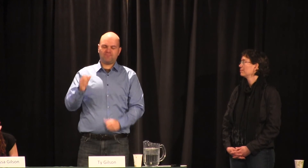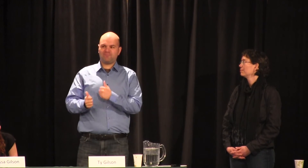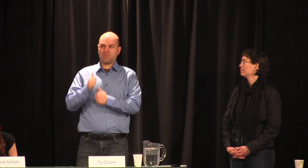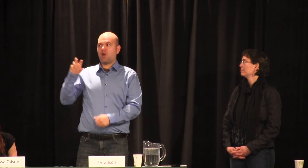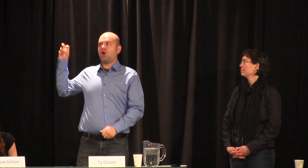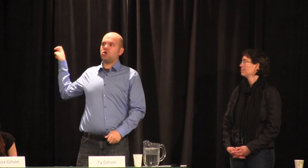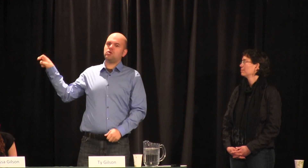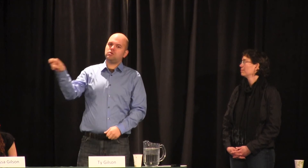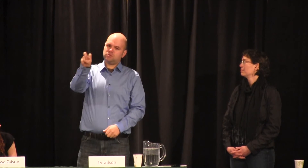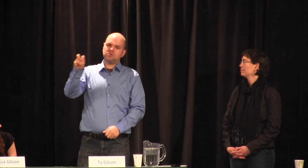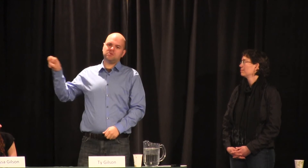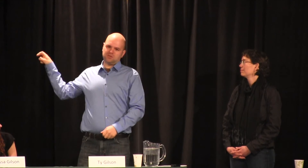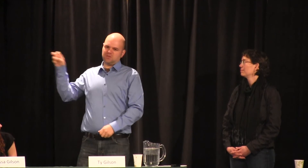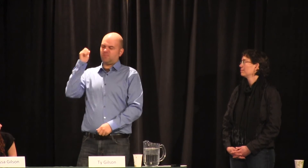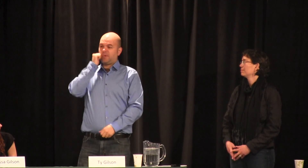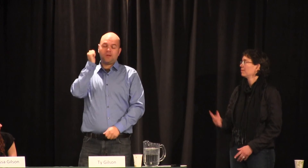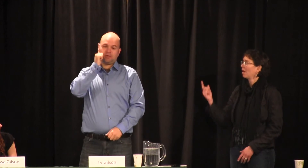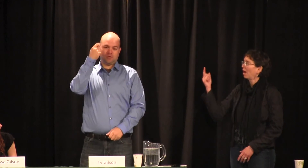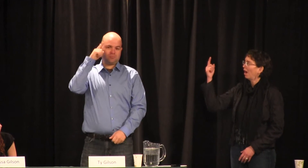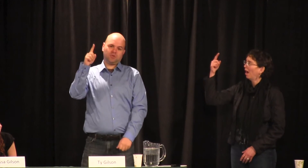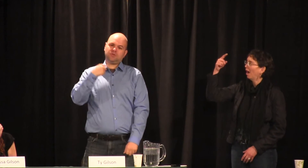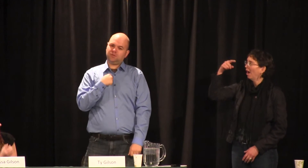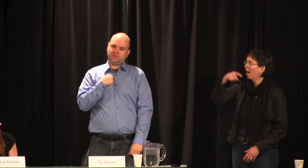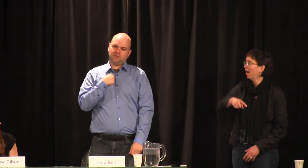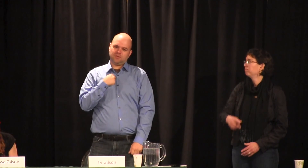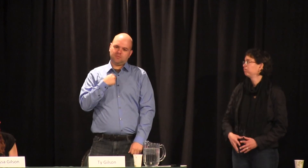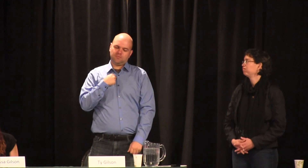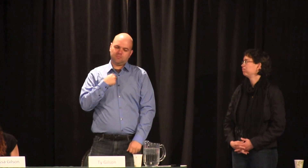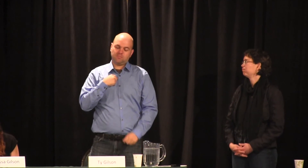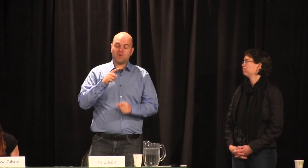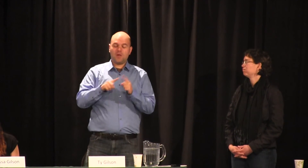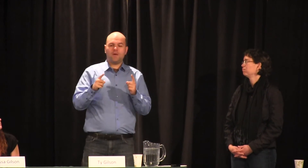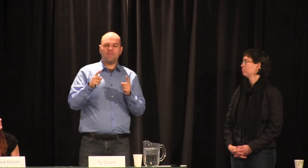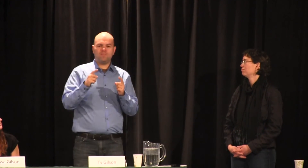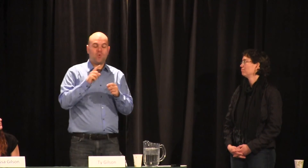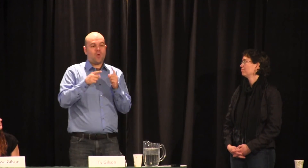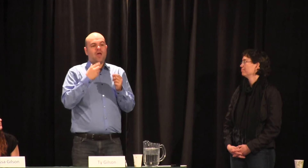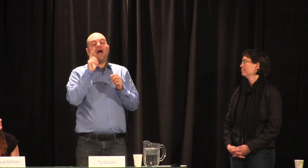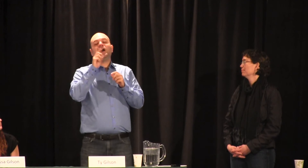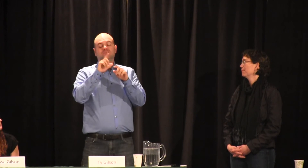have to come from Duluth, and that's a long ways to come and they'd have to drive back and forth every day,